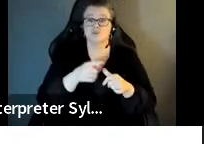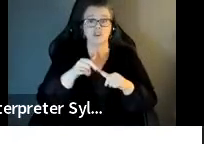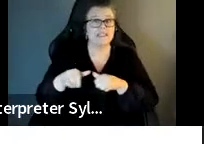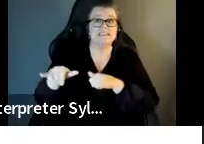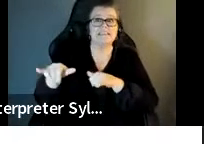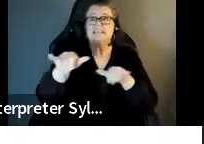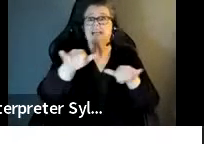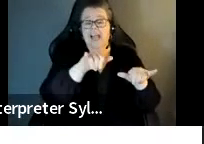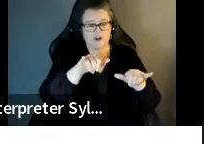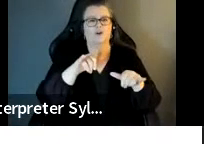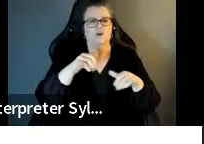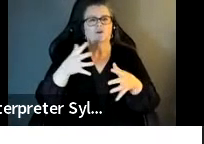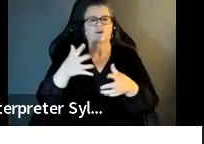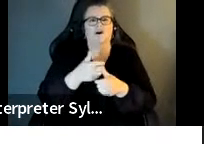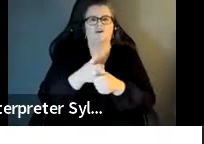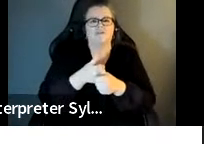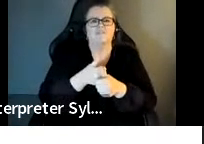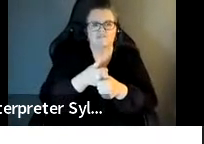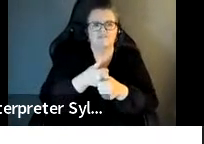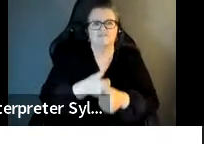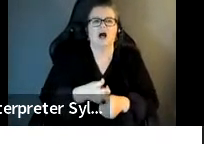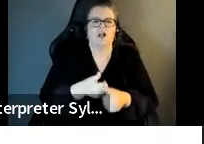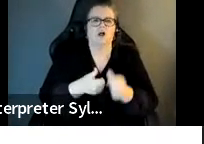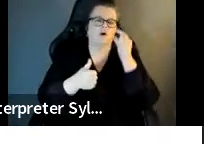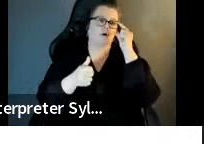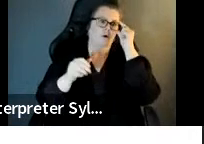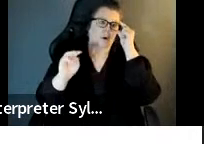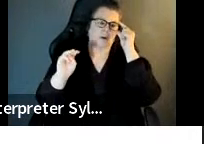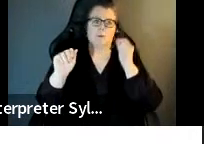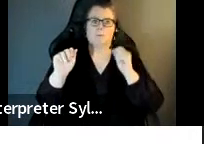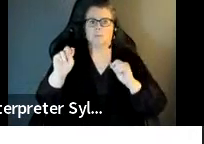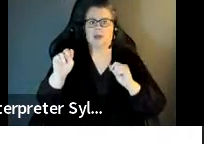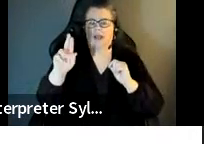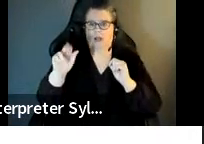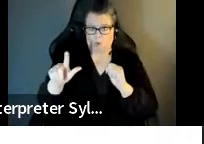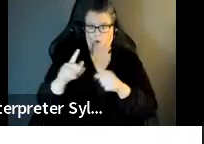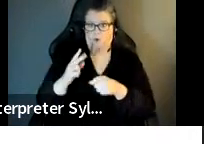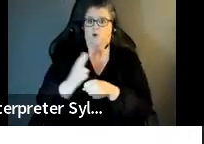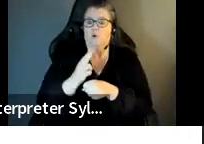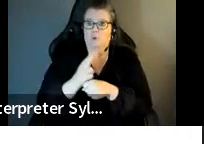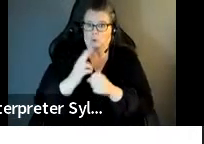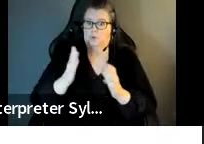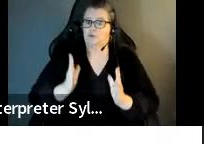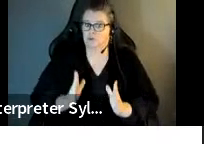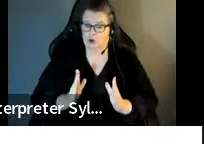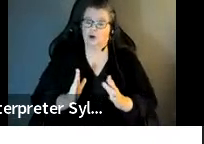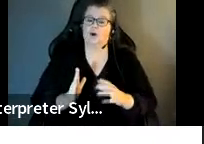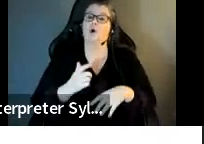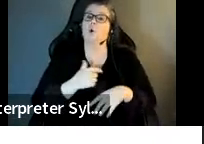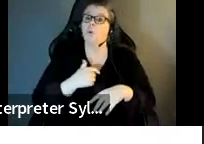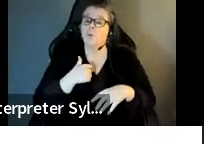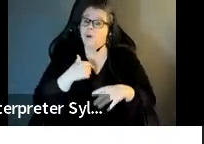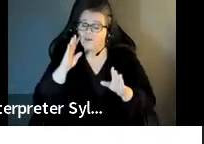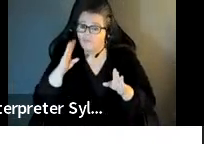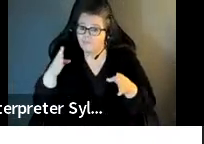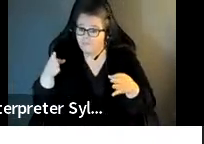wheelchair users, and so one intentional focus of this study was to obtain information and